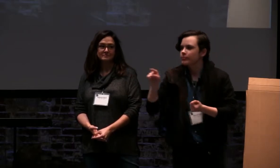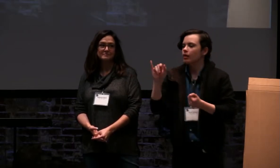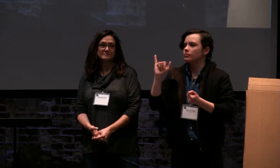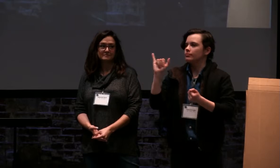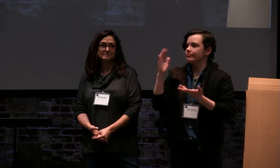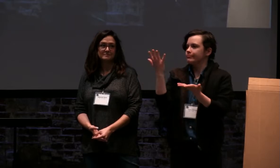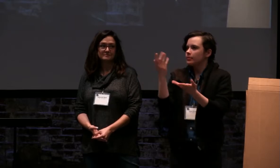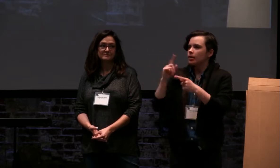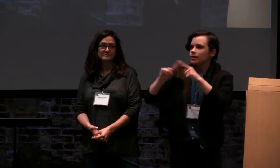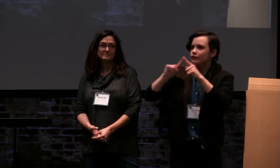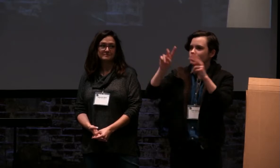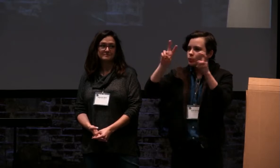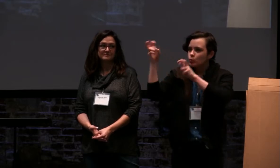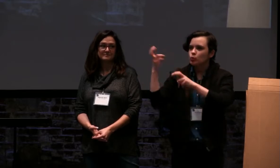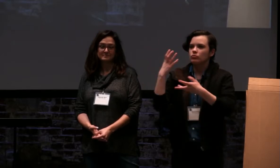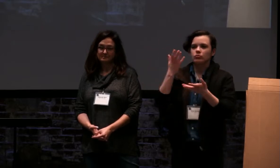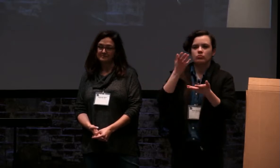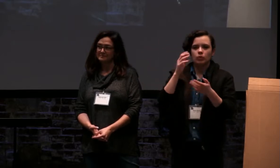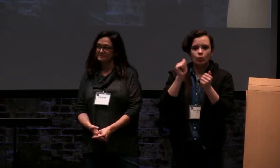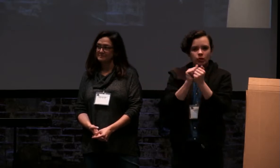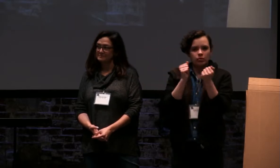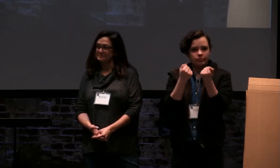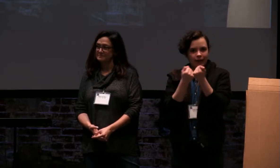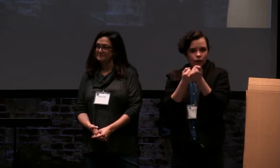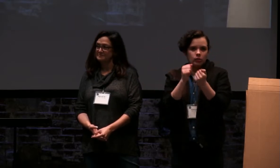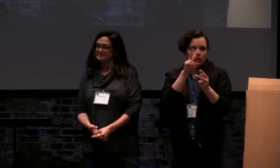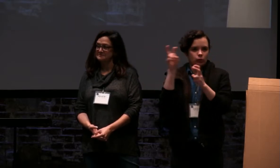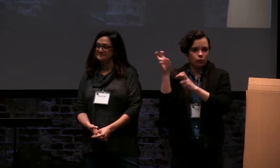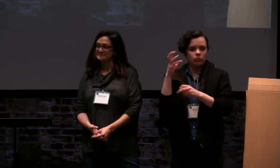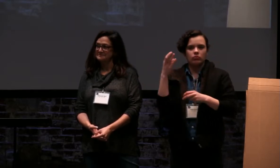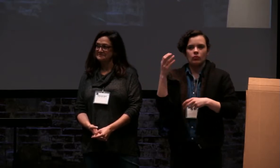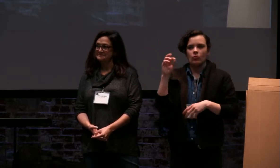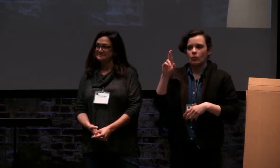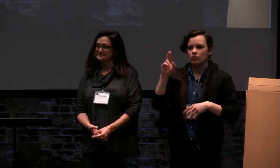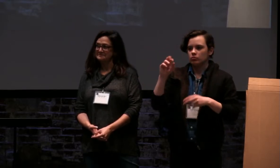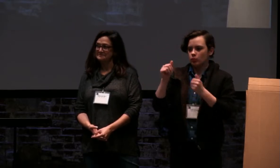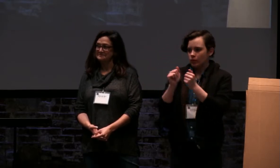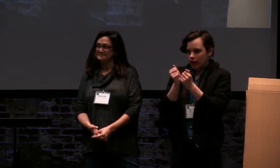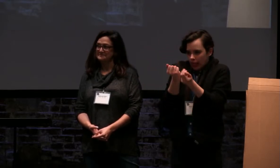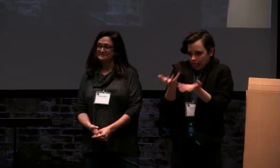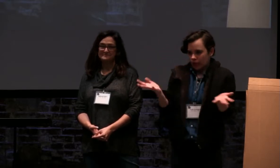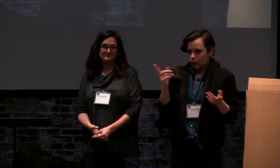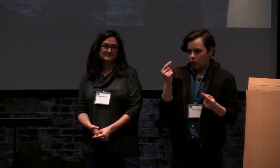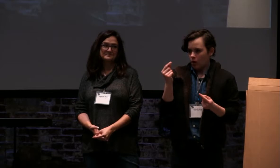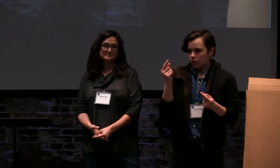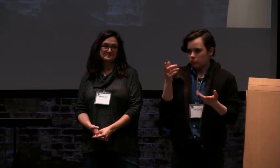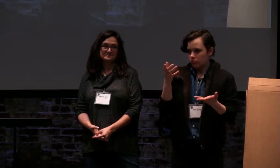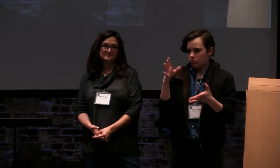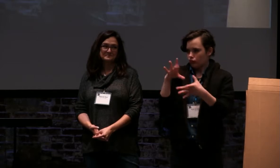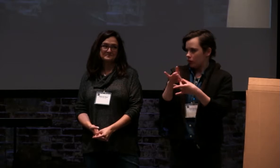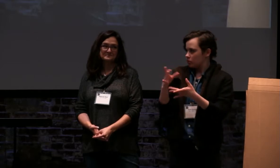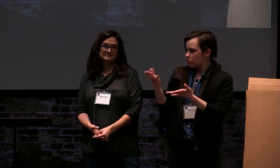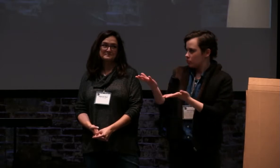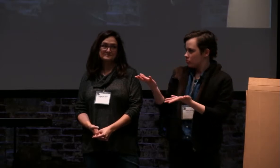and that pipeline is a pipeline of alliance, a pipeline of allies. That way we can create an alliance.